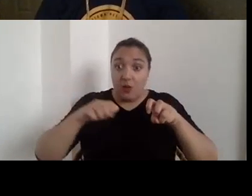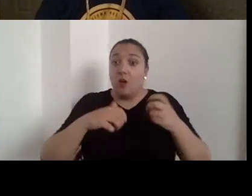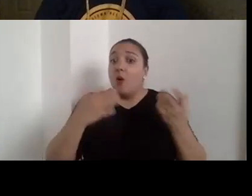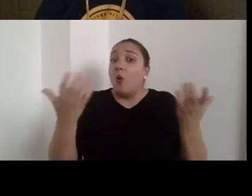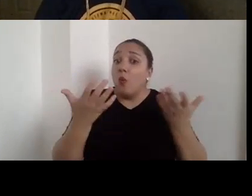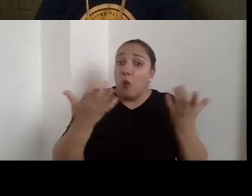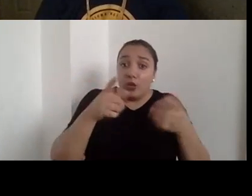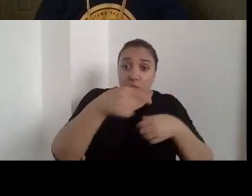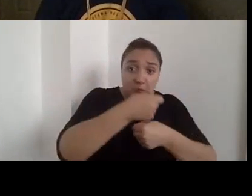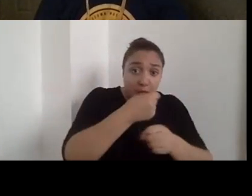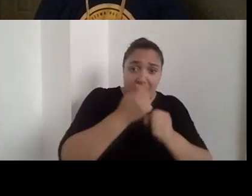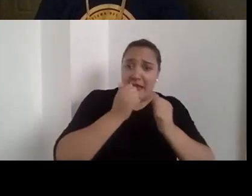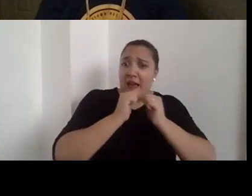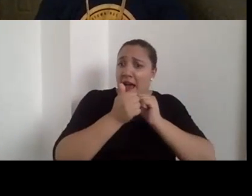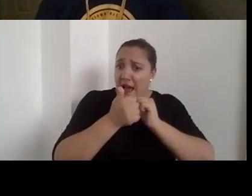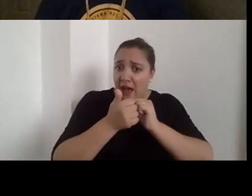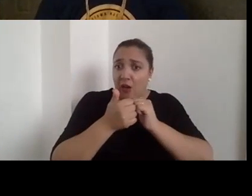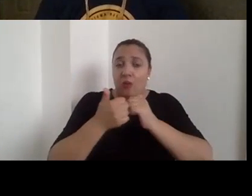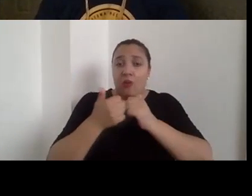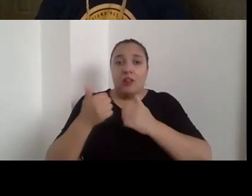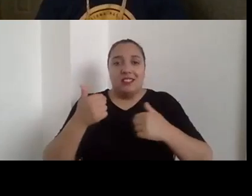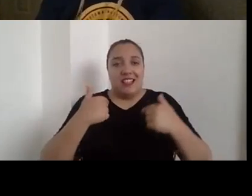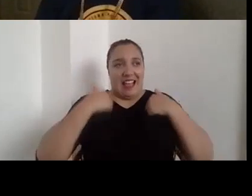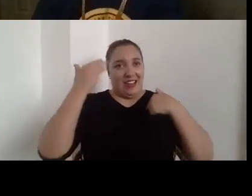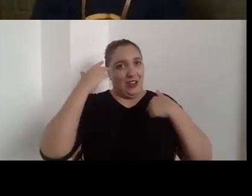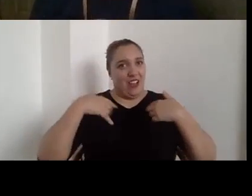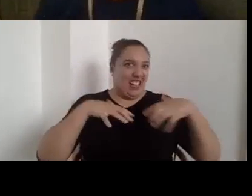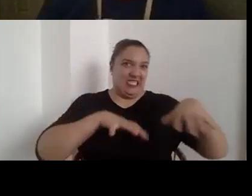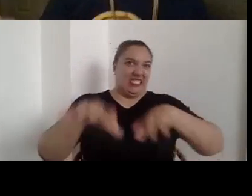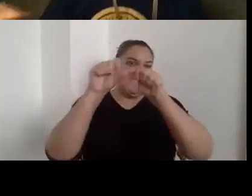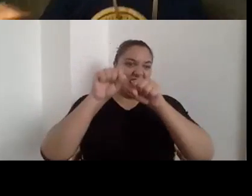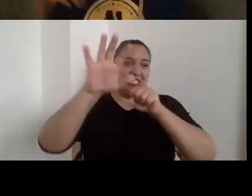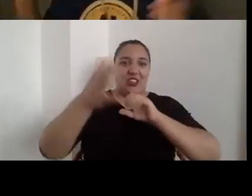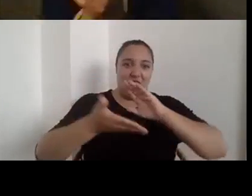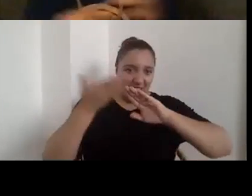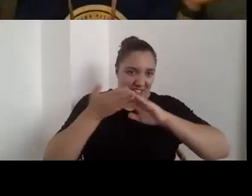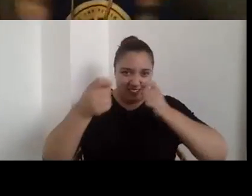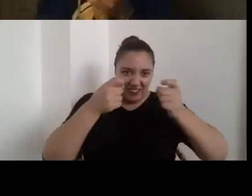Candace I know I just high jacked your entire moderation right now. That's all right.